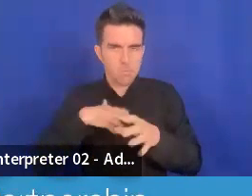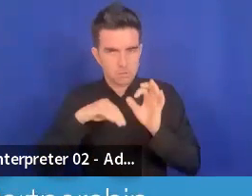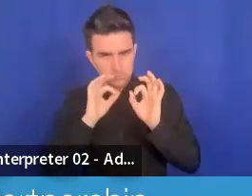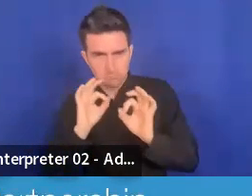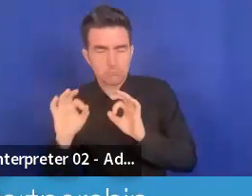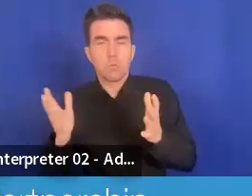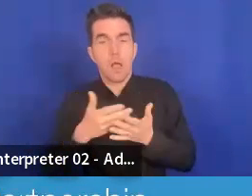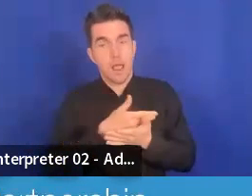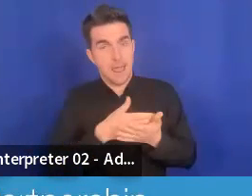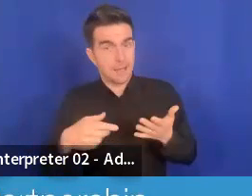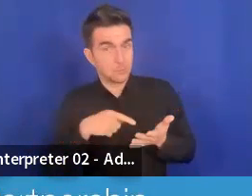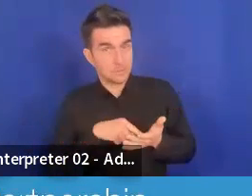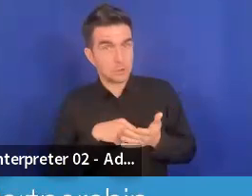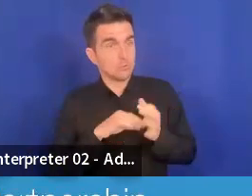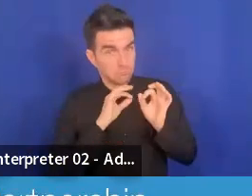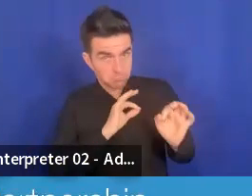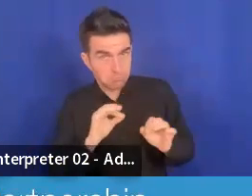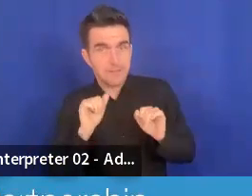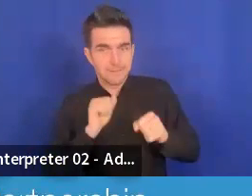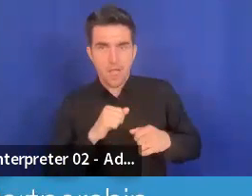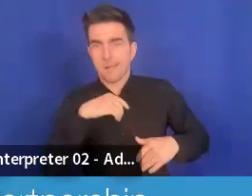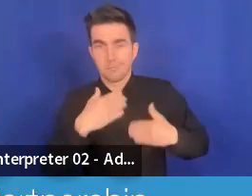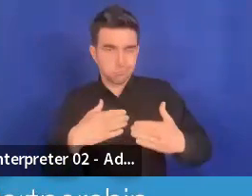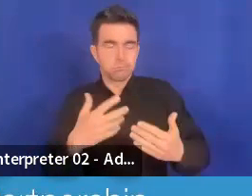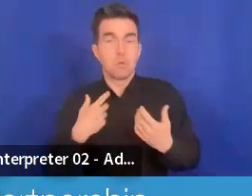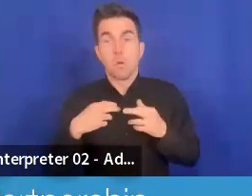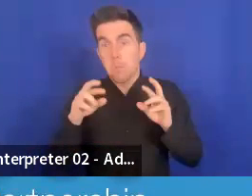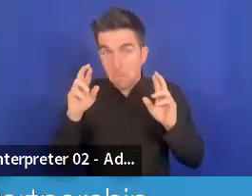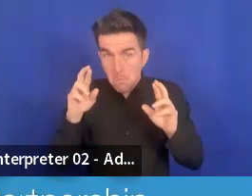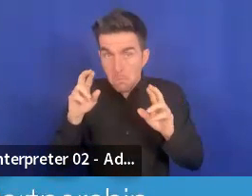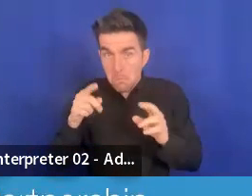I'm not deeply engaged in the PPPR negotiation process.